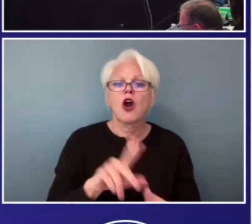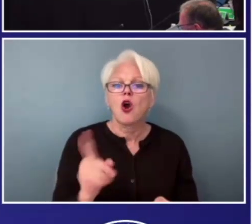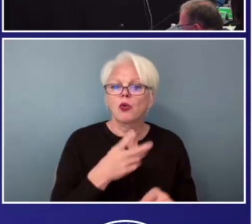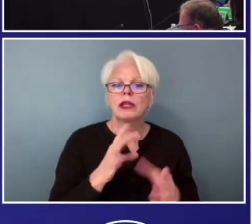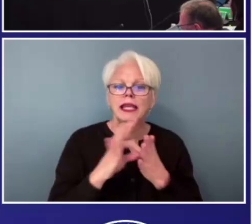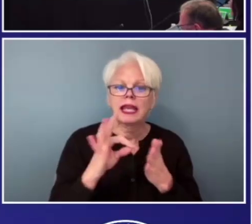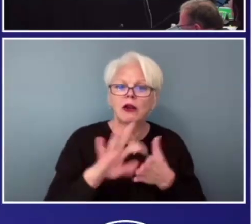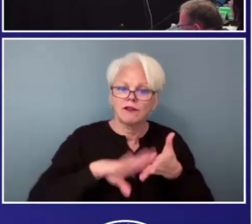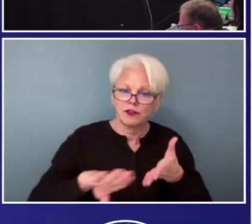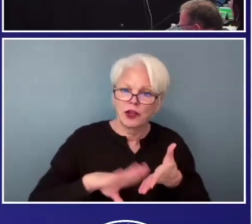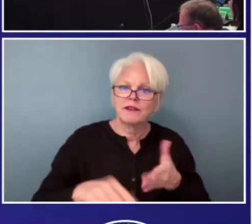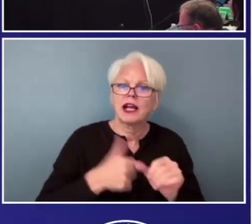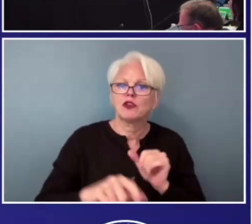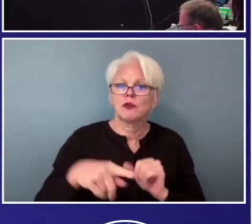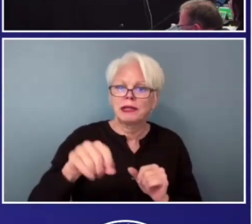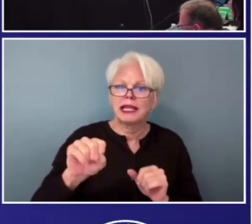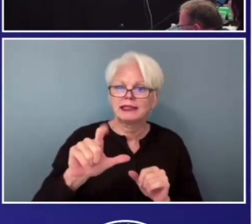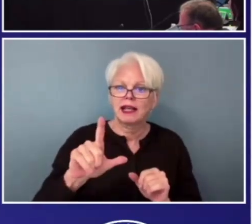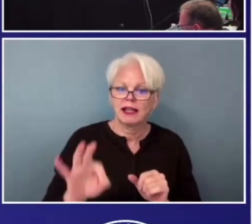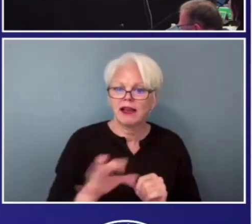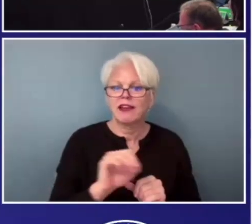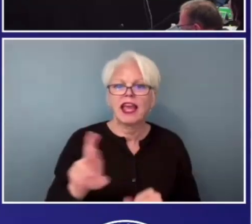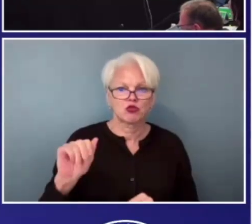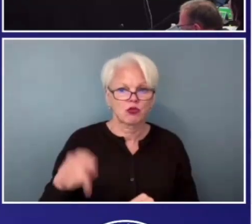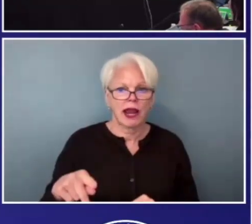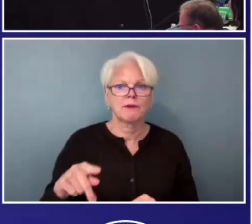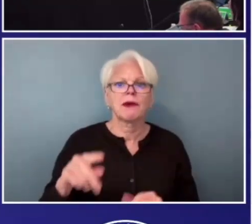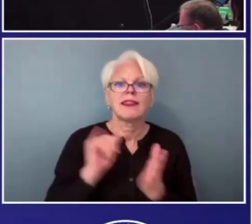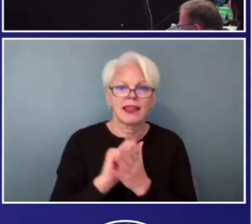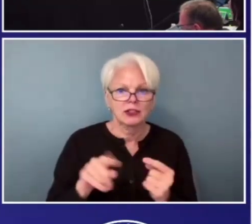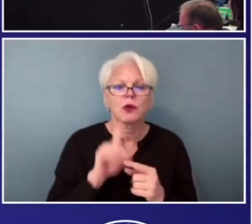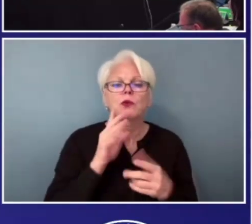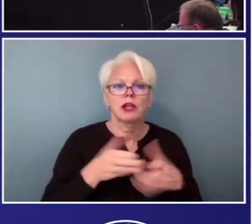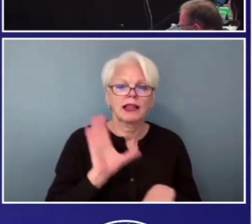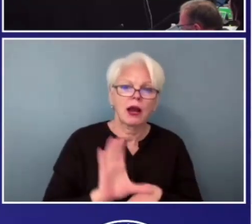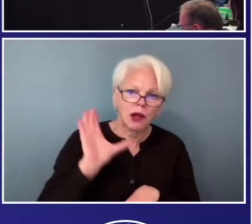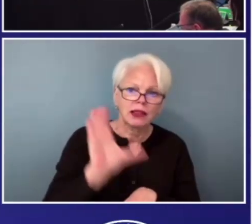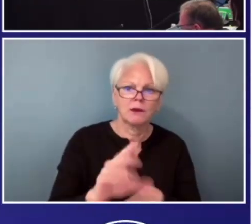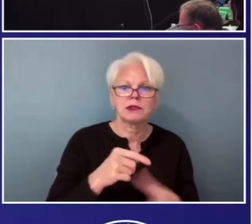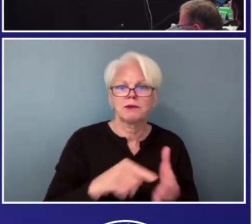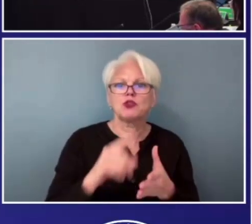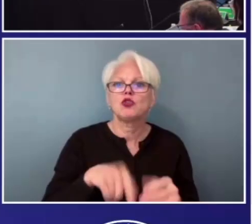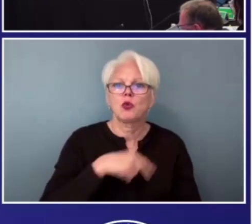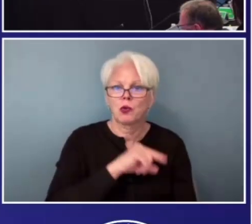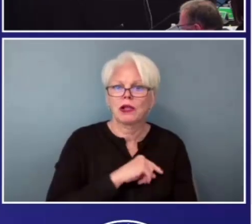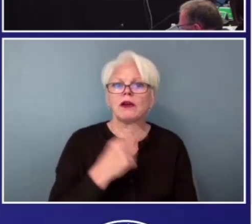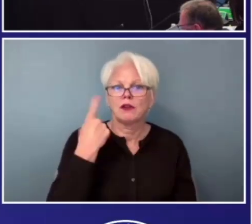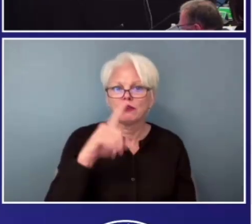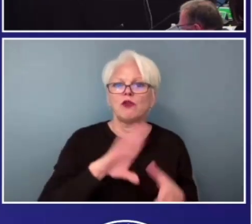under PSLF and RAP that we would allow a lump sum payment to qualify for those forgiveness provisions.